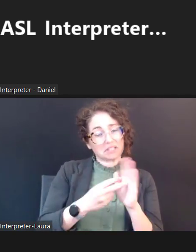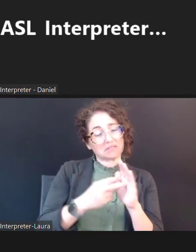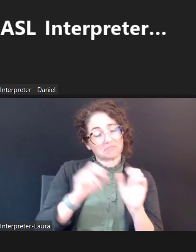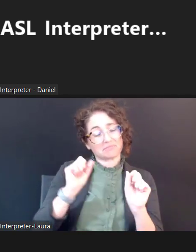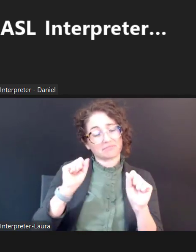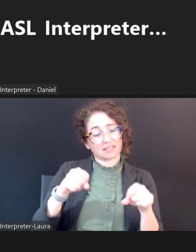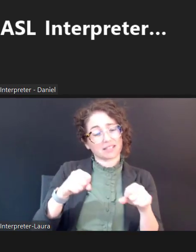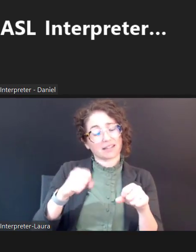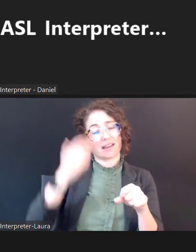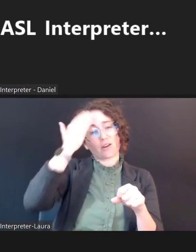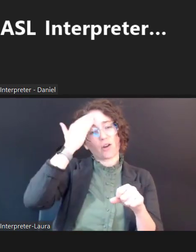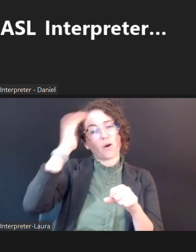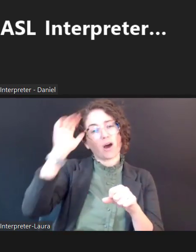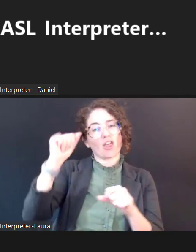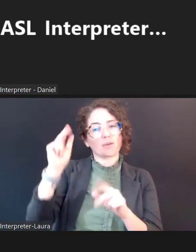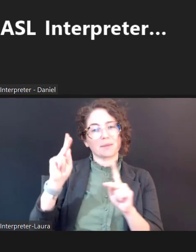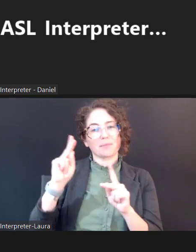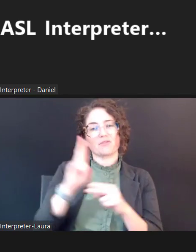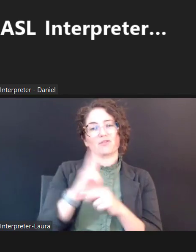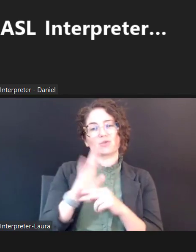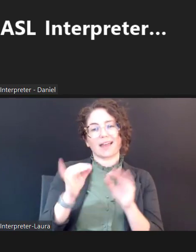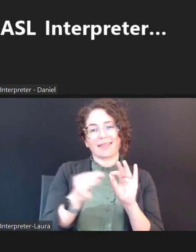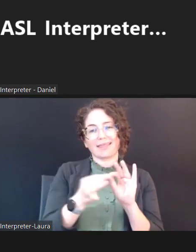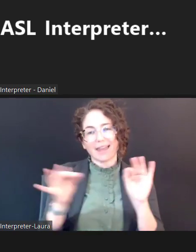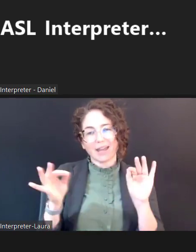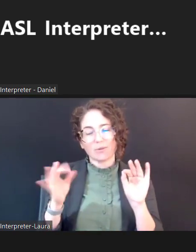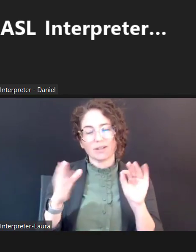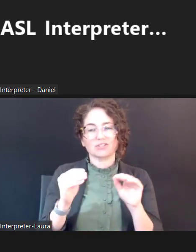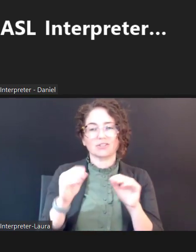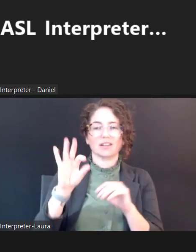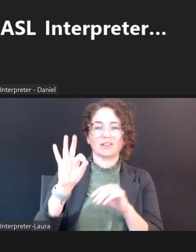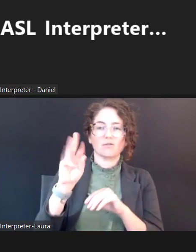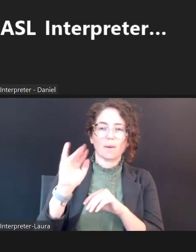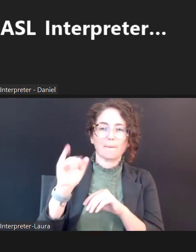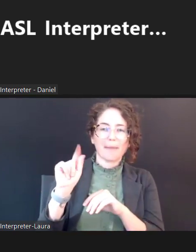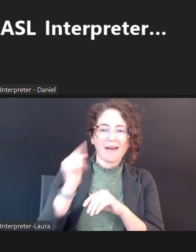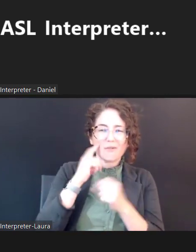many of these resources to achieve the same goals that you have.